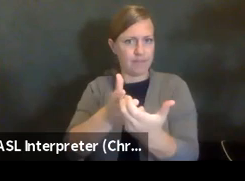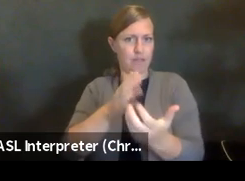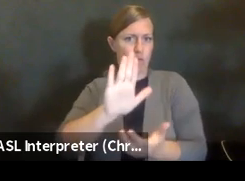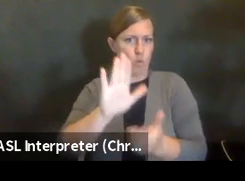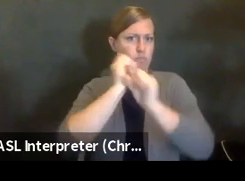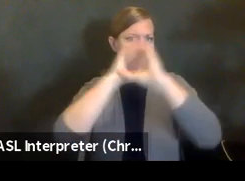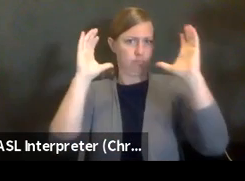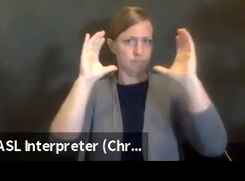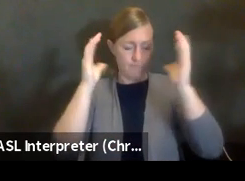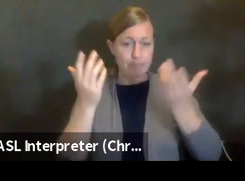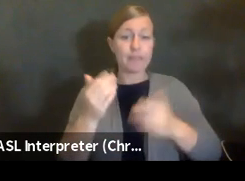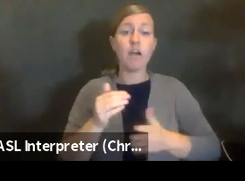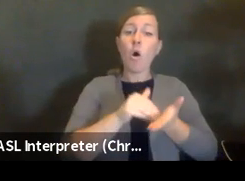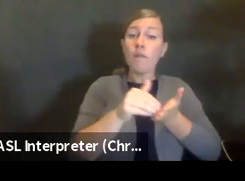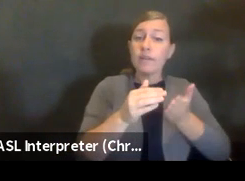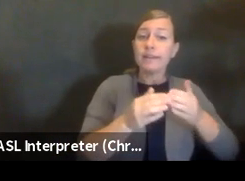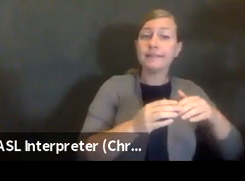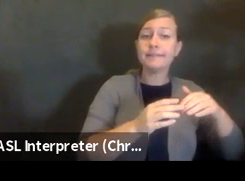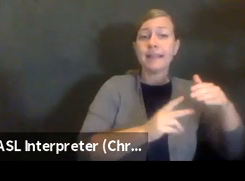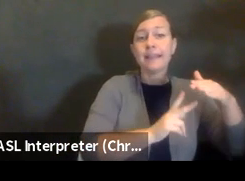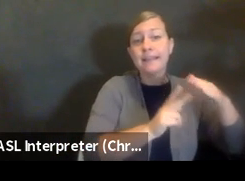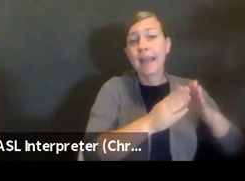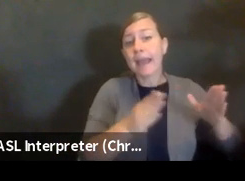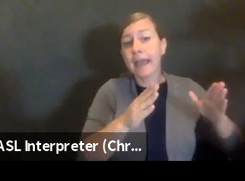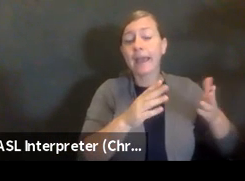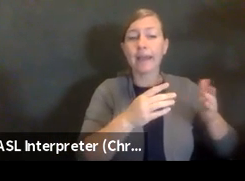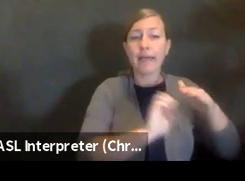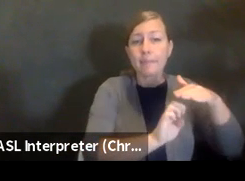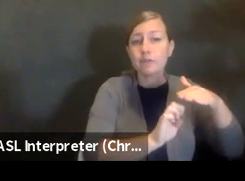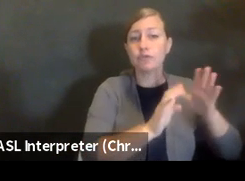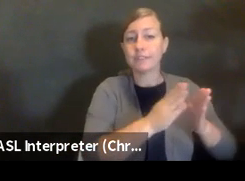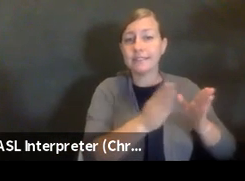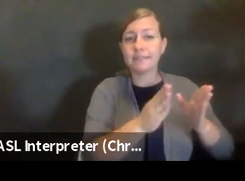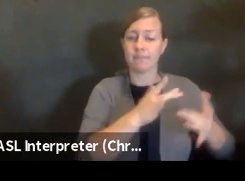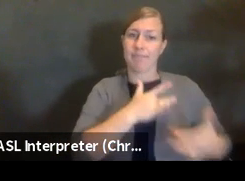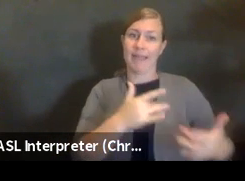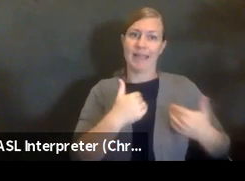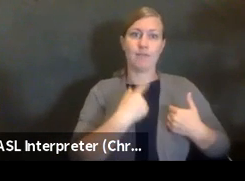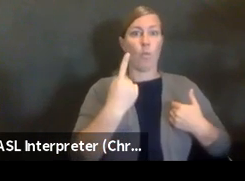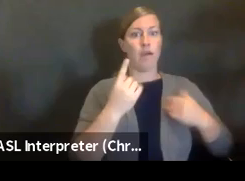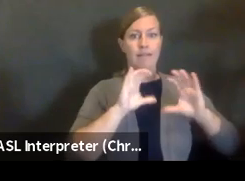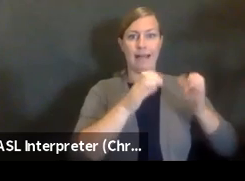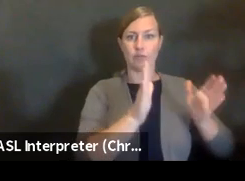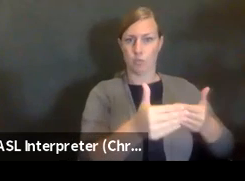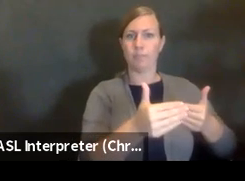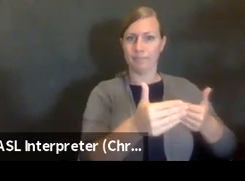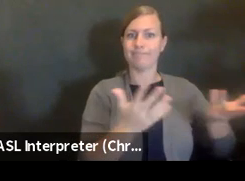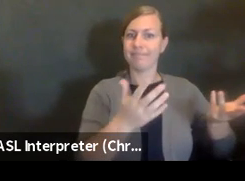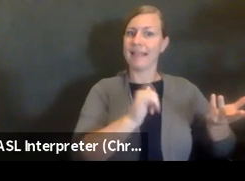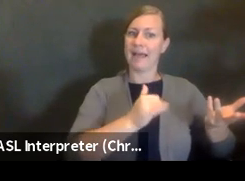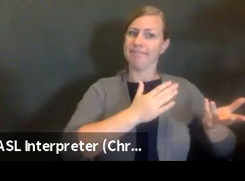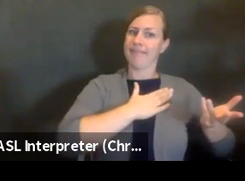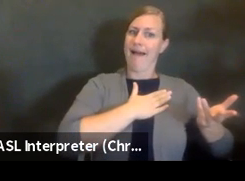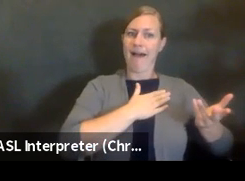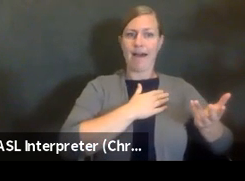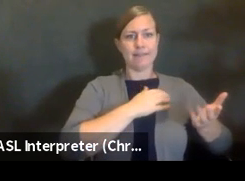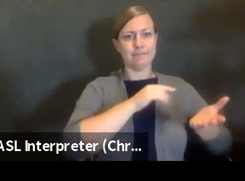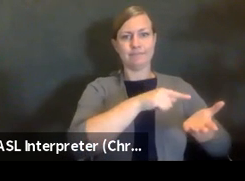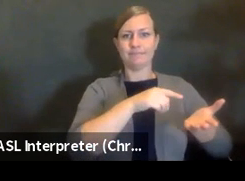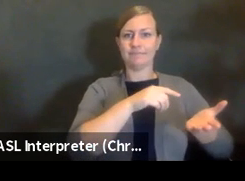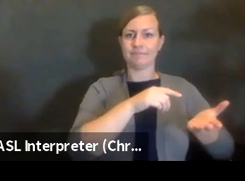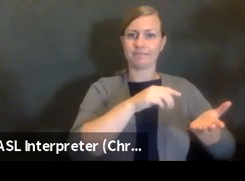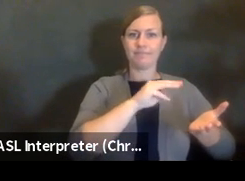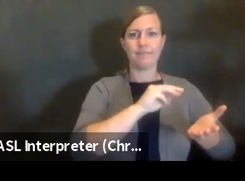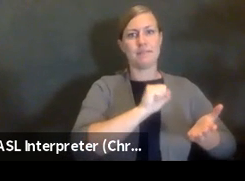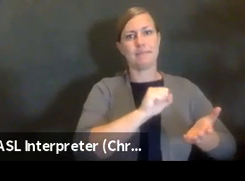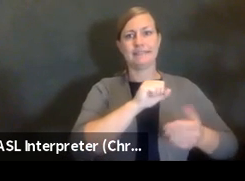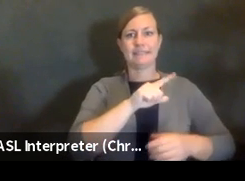Katherine Livick - ESD 112: primary or elementary teachers will have just one classroom and it would be Ms Levick's classroom and I would have all my assignments in there for whatever subjects I teach.